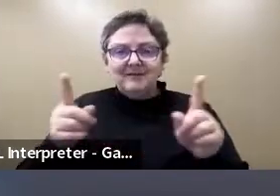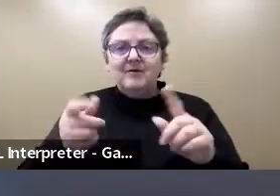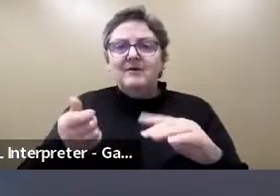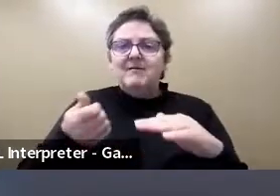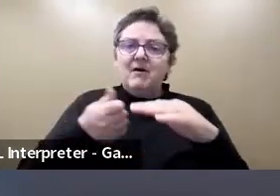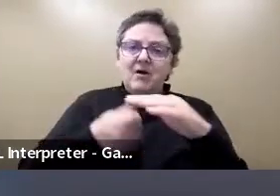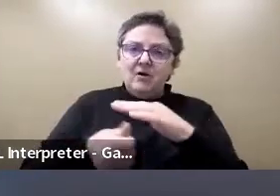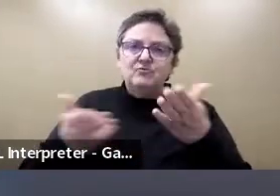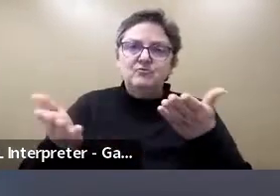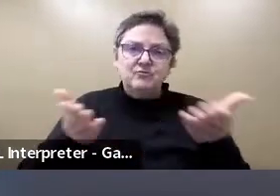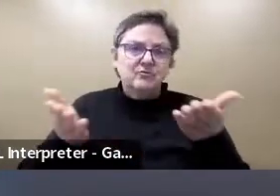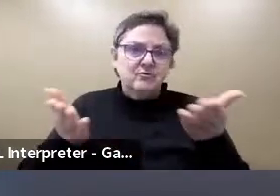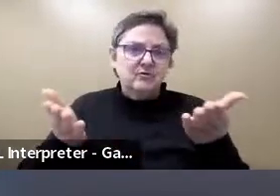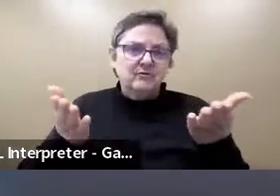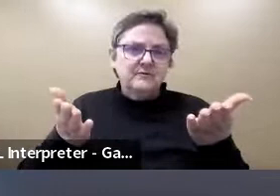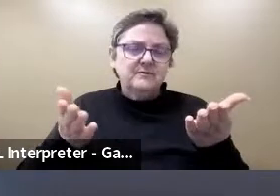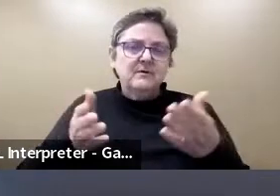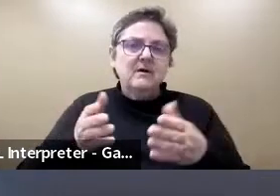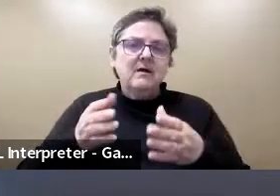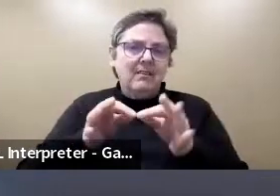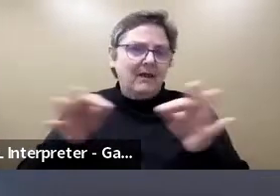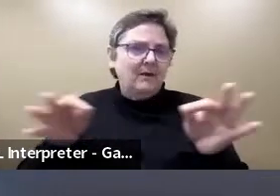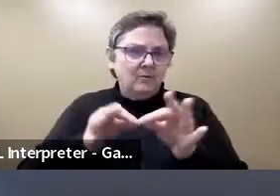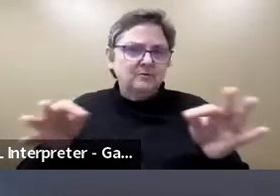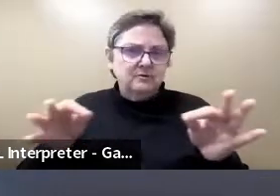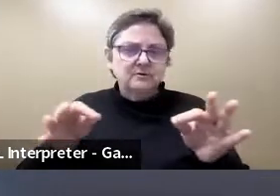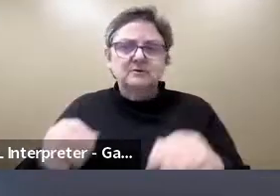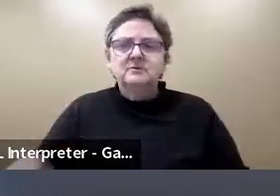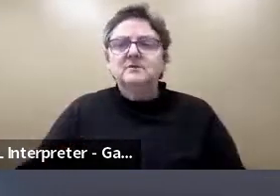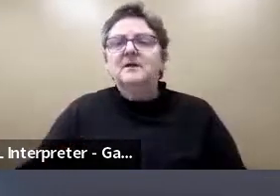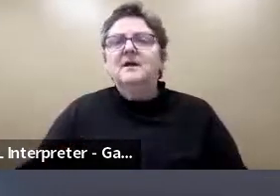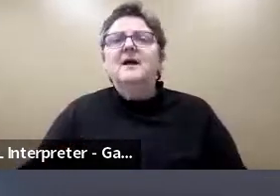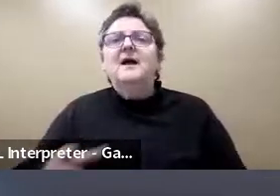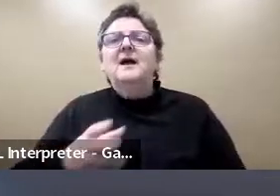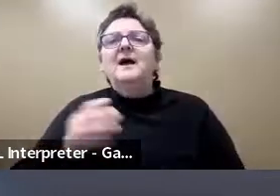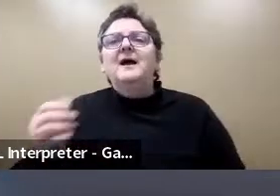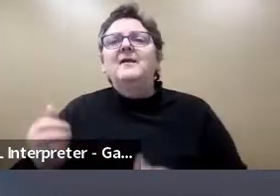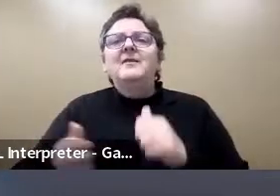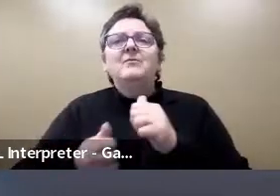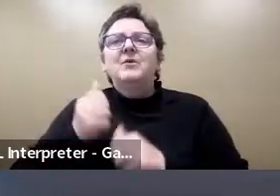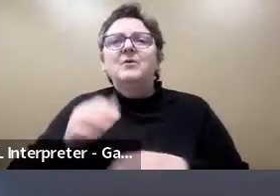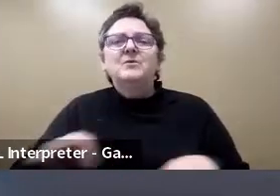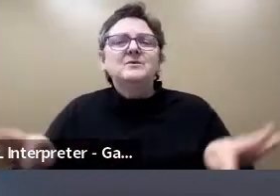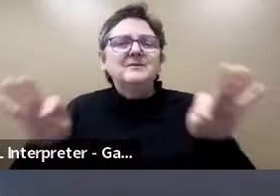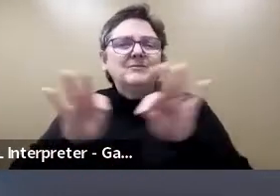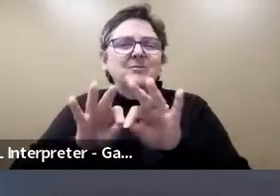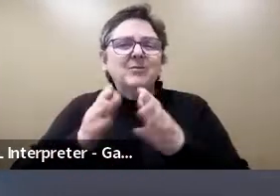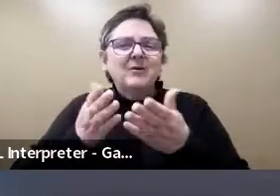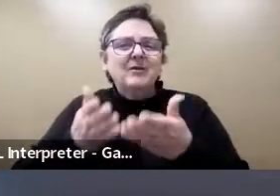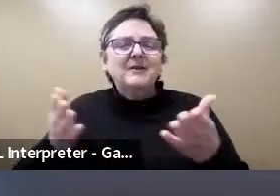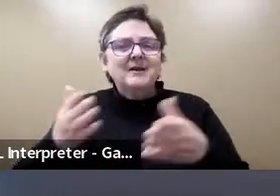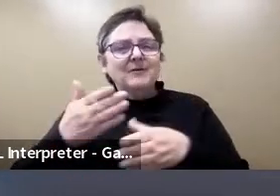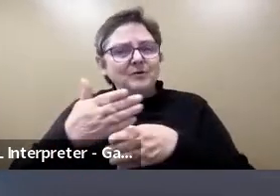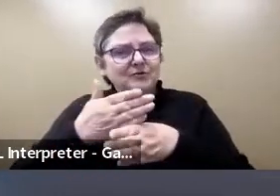And most importantly, here, I think this is the key data is, as I said, we have a very strong interest